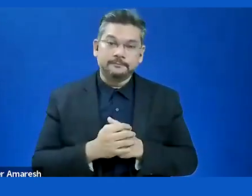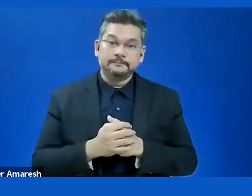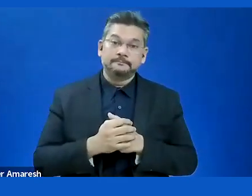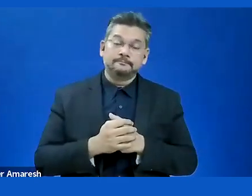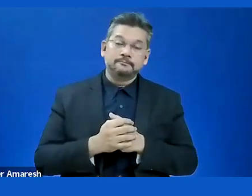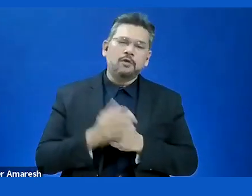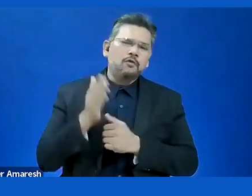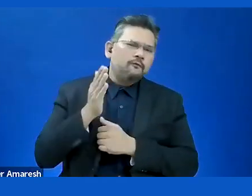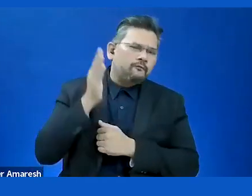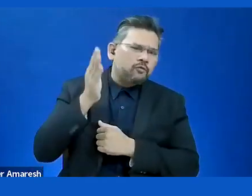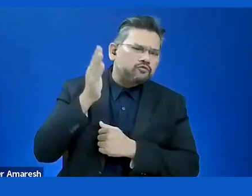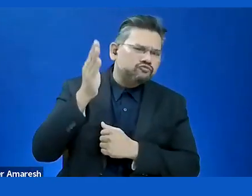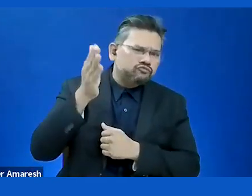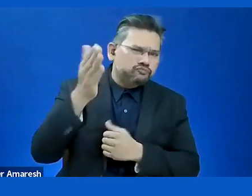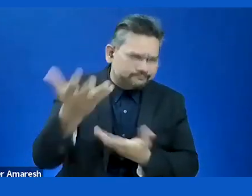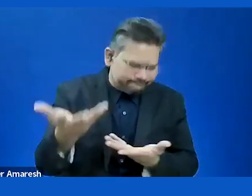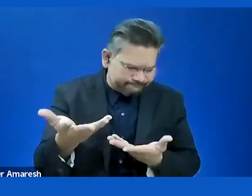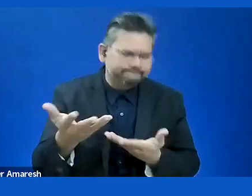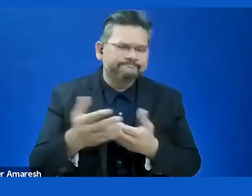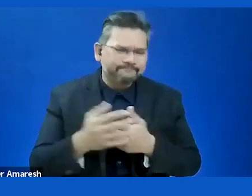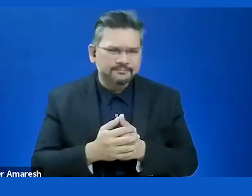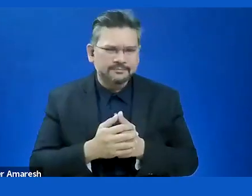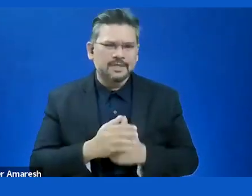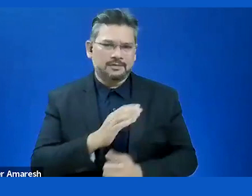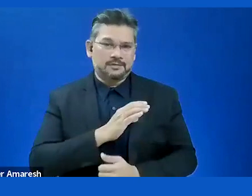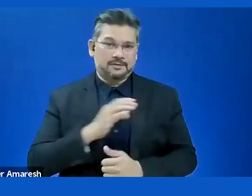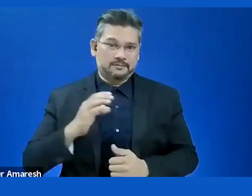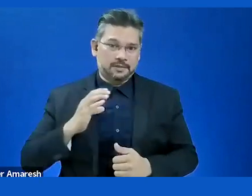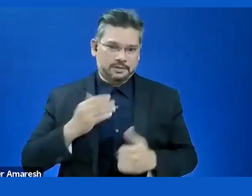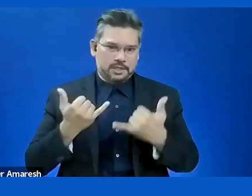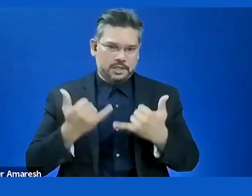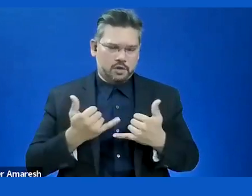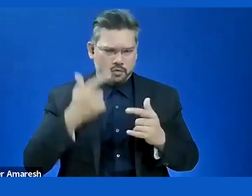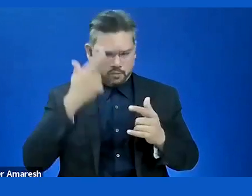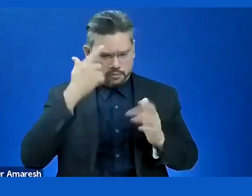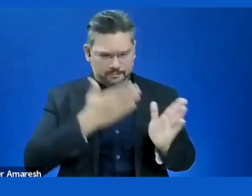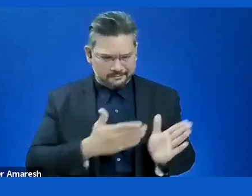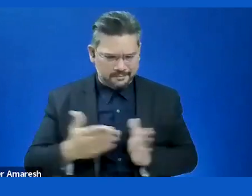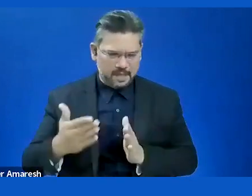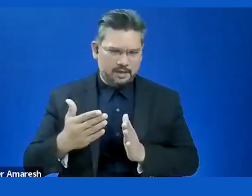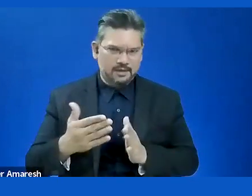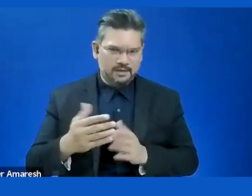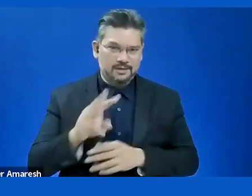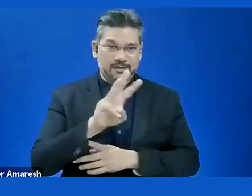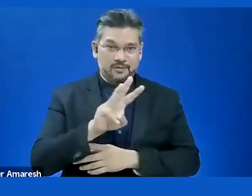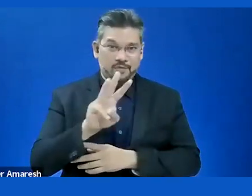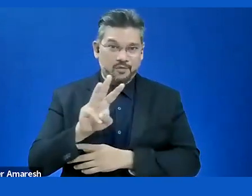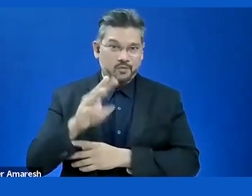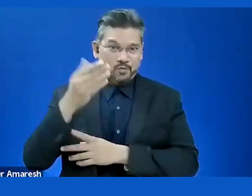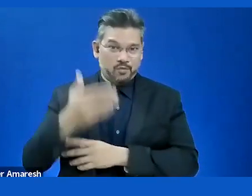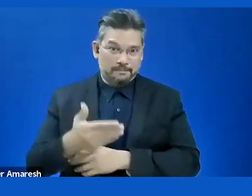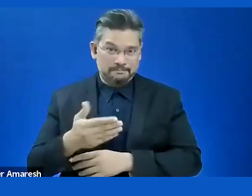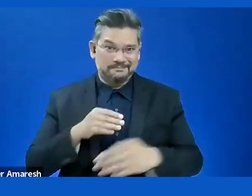and what are the commission's plans for promoting web accessibility. First, specifically on the WAD,